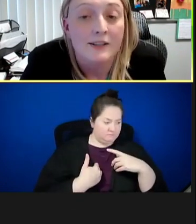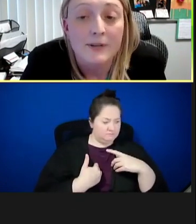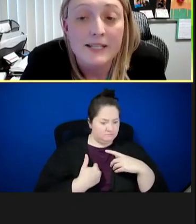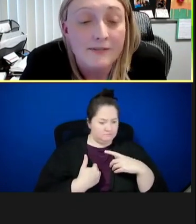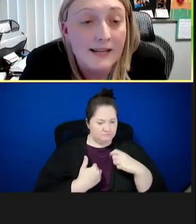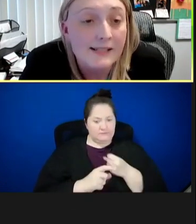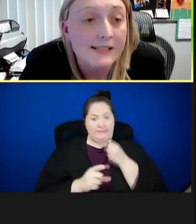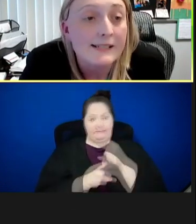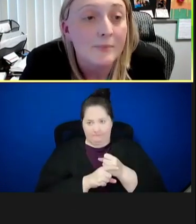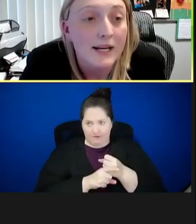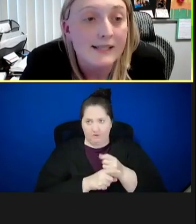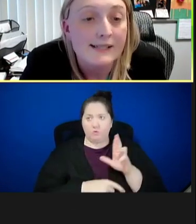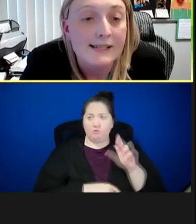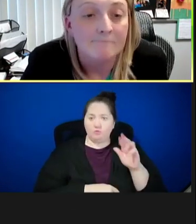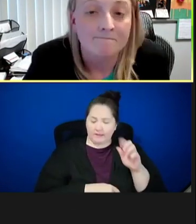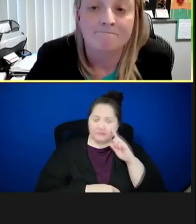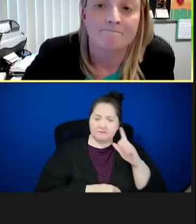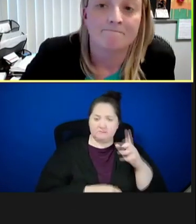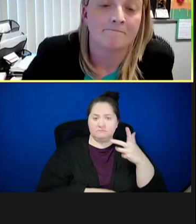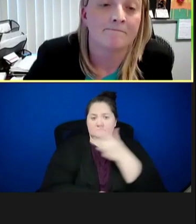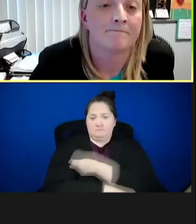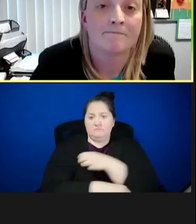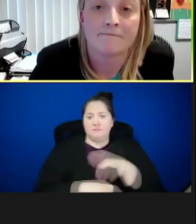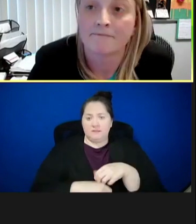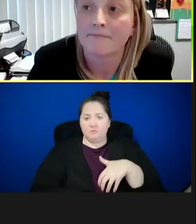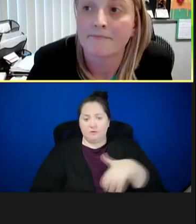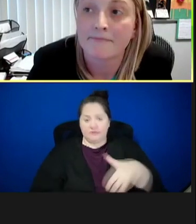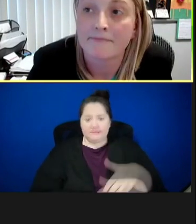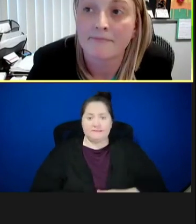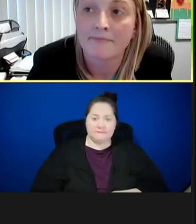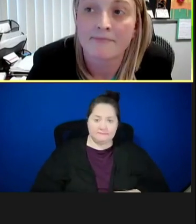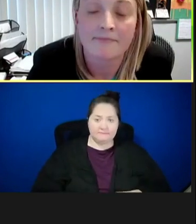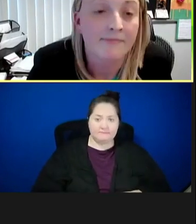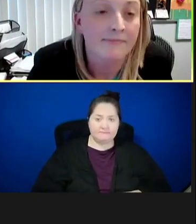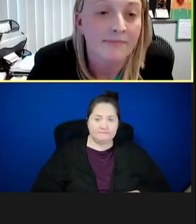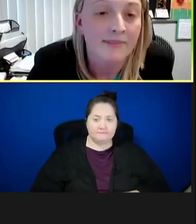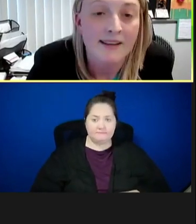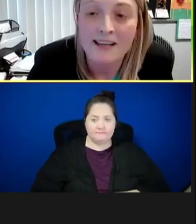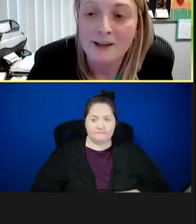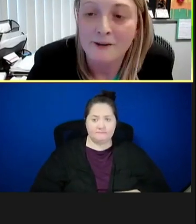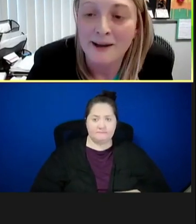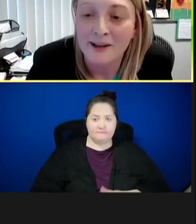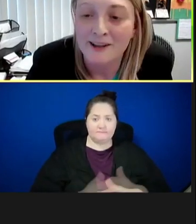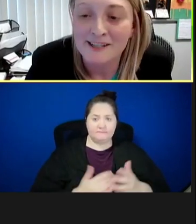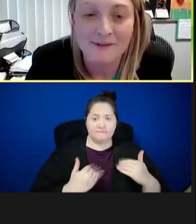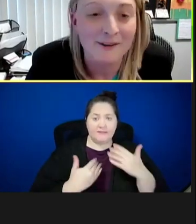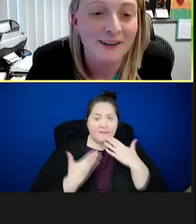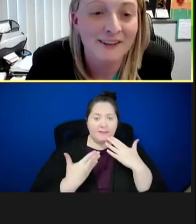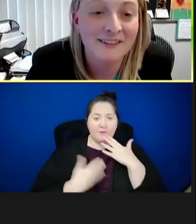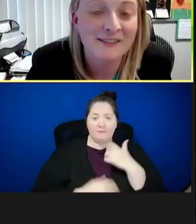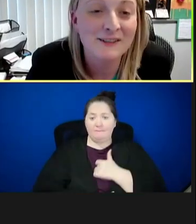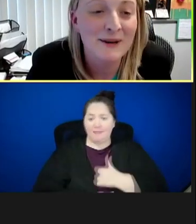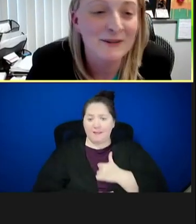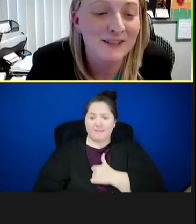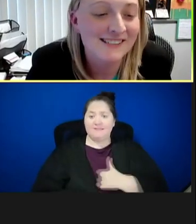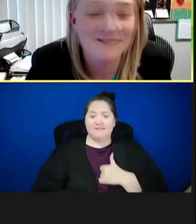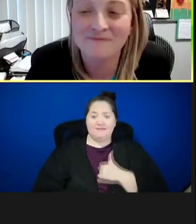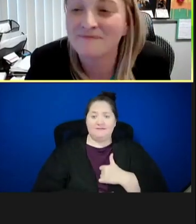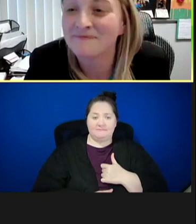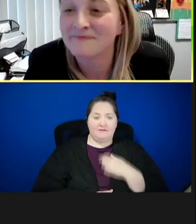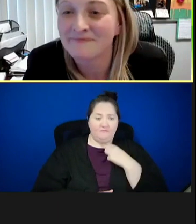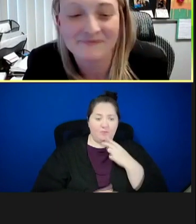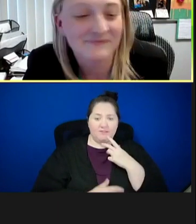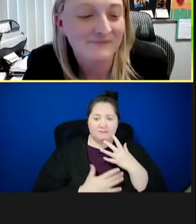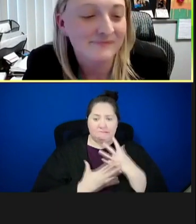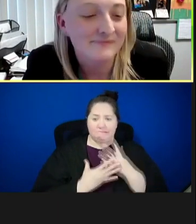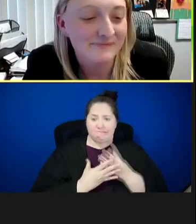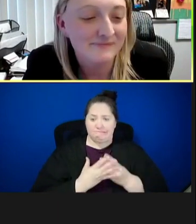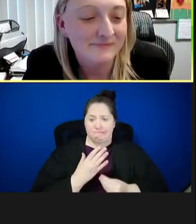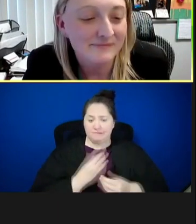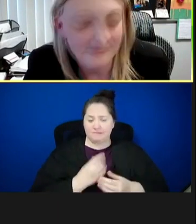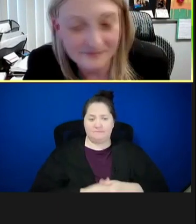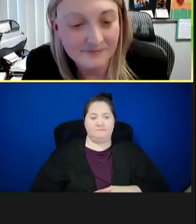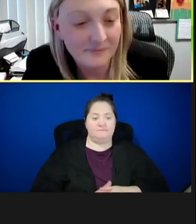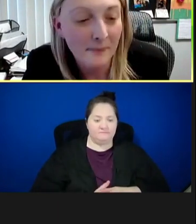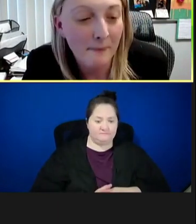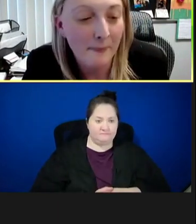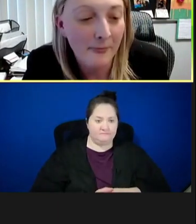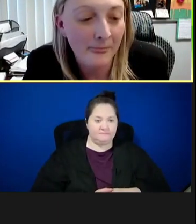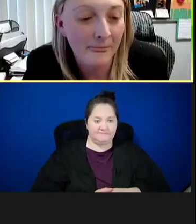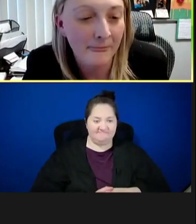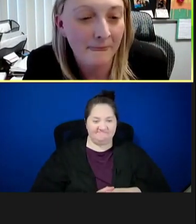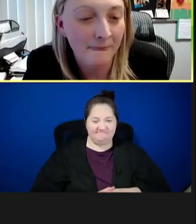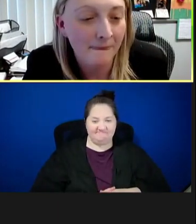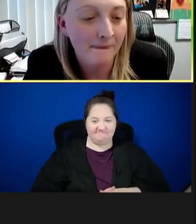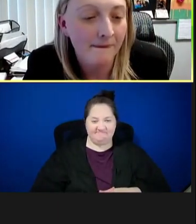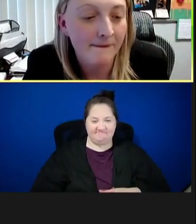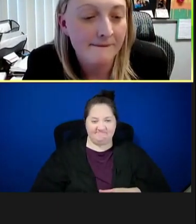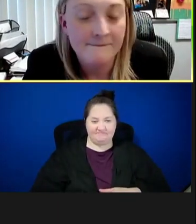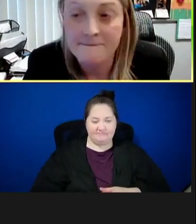the rates of vaccines and pregnancy. Thank you and I apologize for losing my voice.